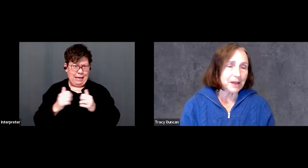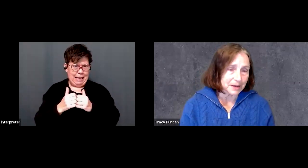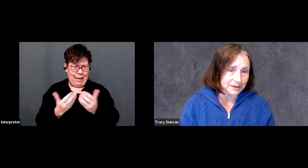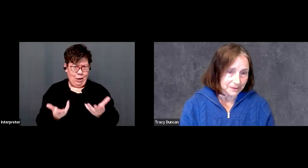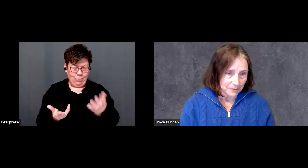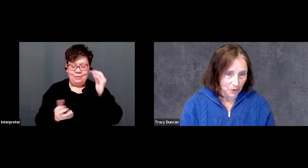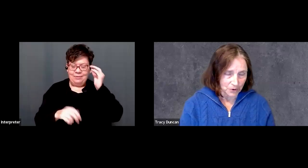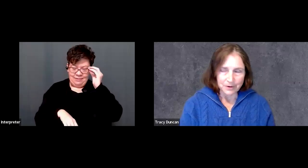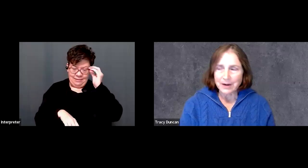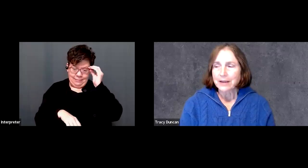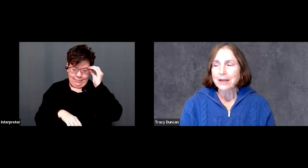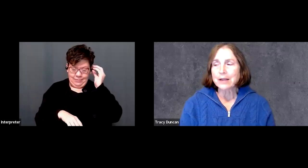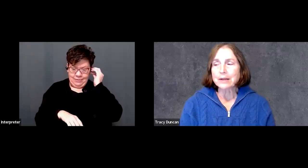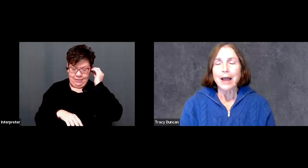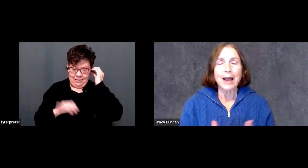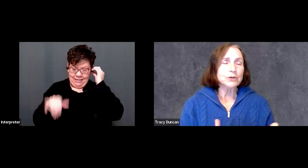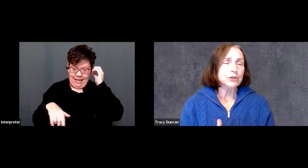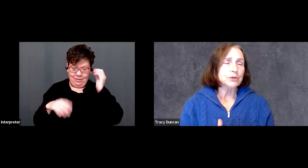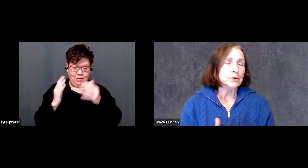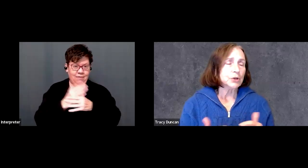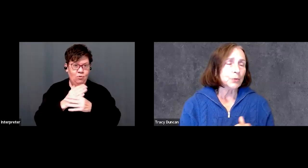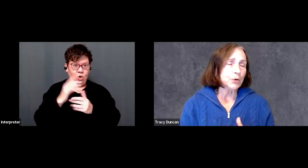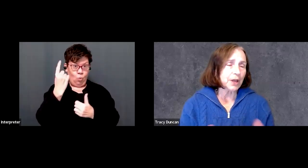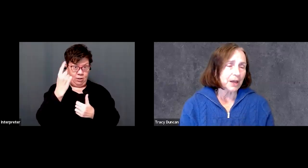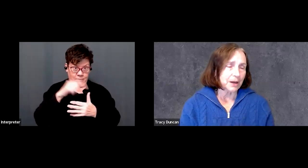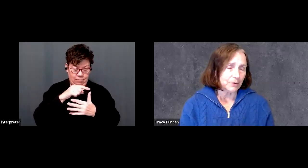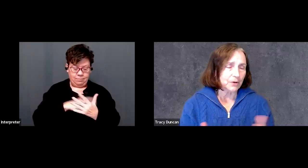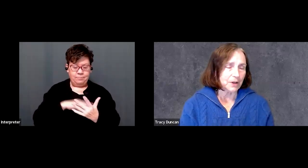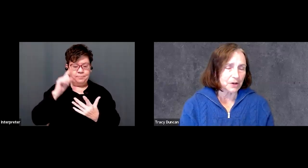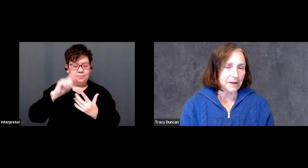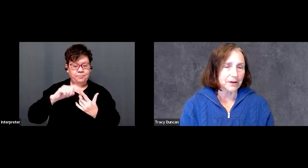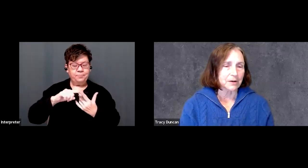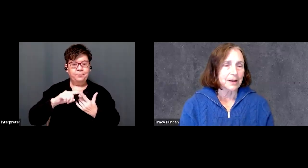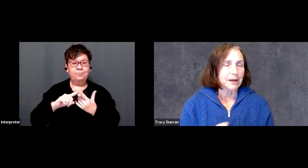The second folder is, "How to communicate with your legislator."